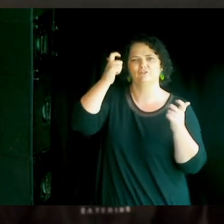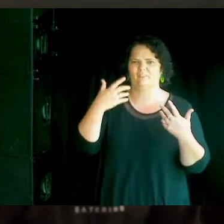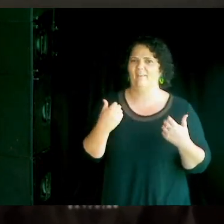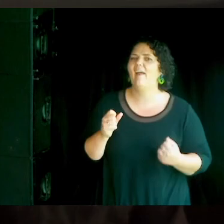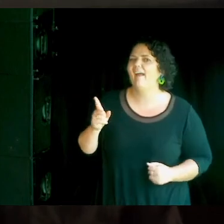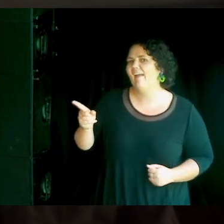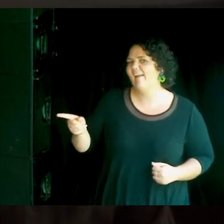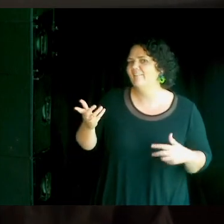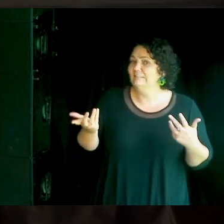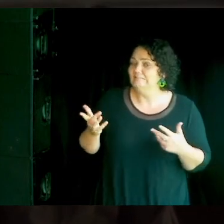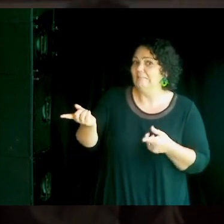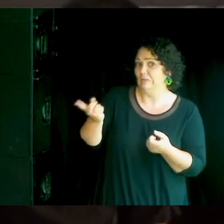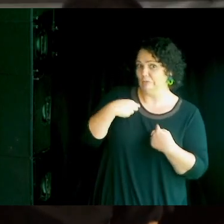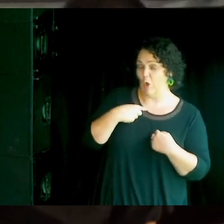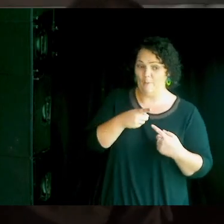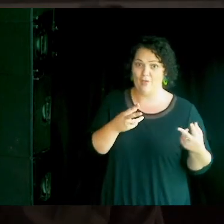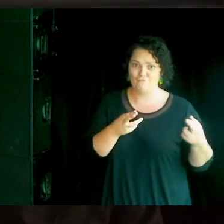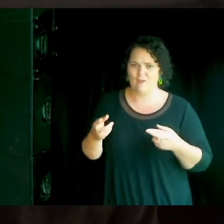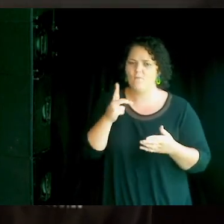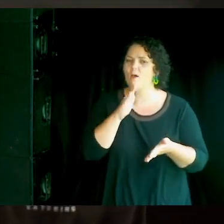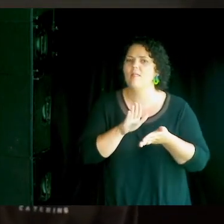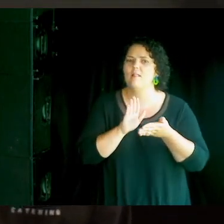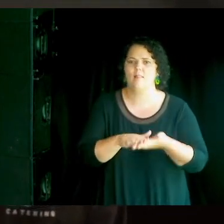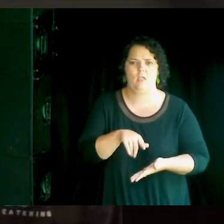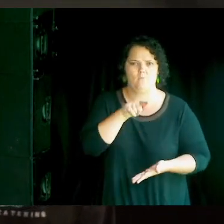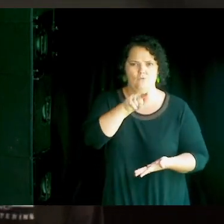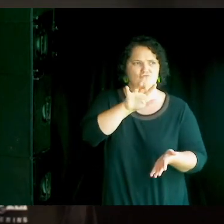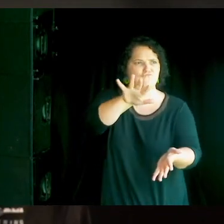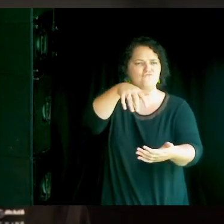this is this crab is going to help you to catch money so you need to present it I think my mom is